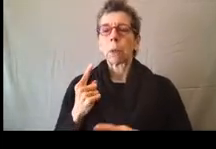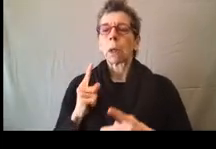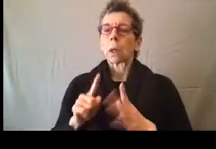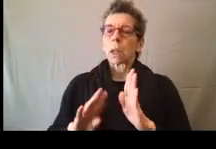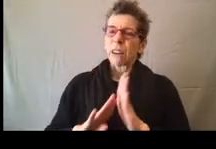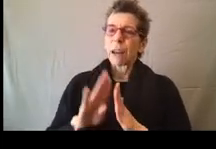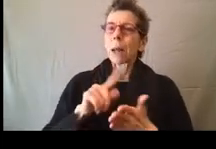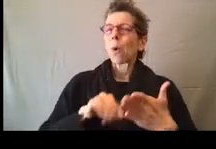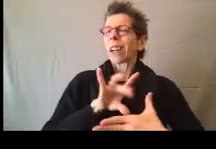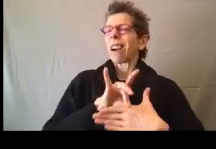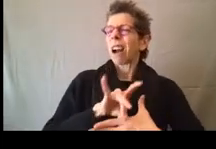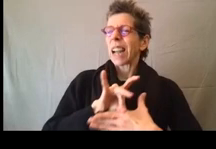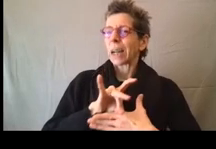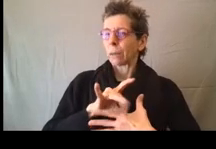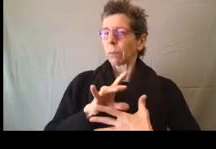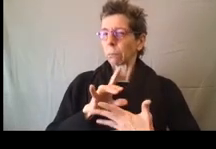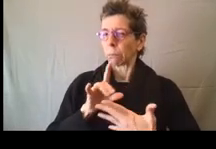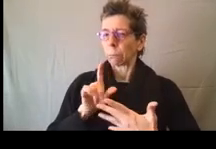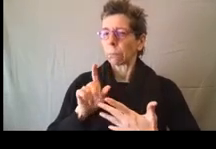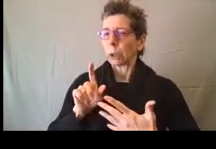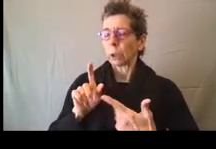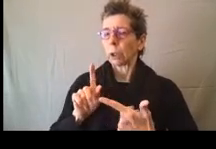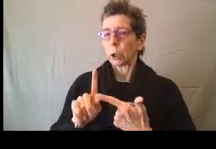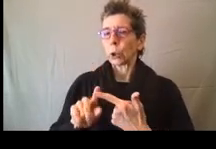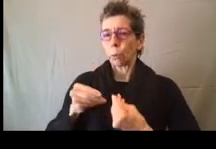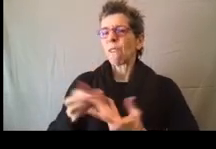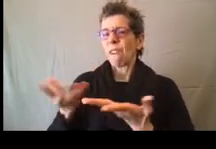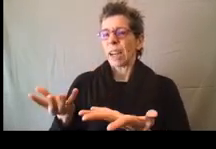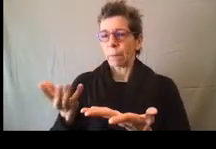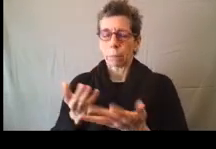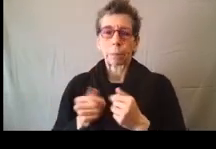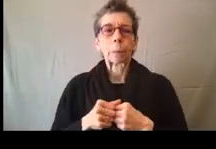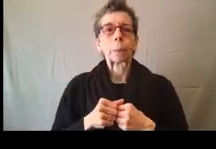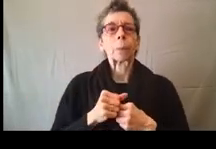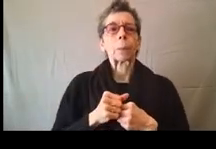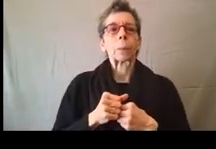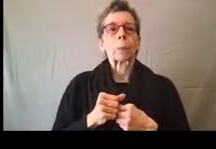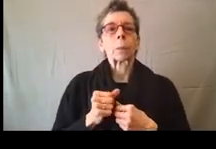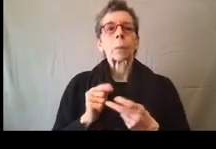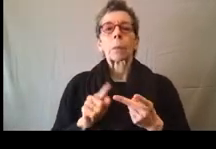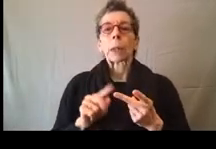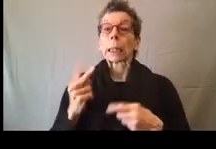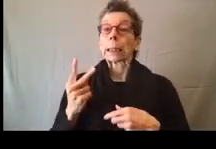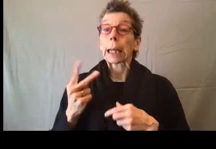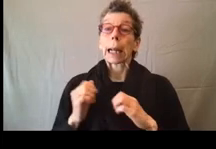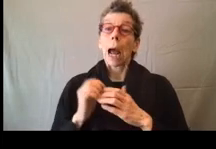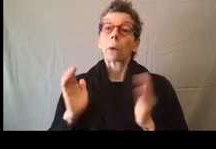that we would made accessible through the tool we were developing. And second: How do